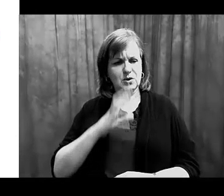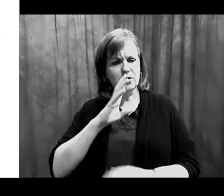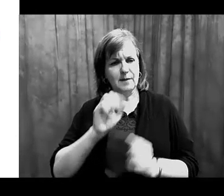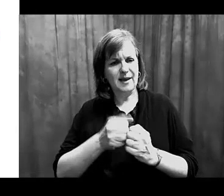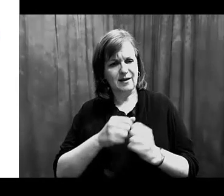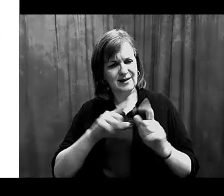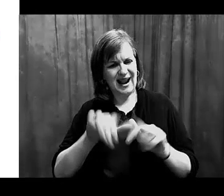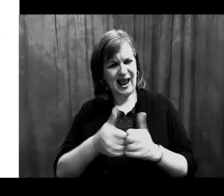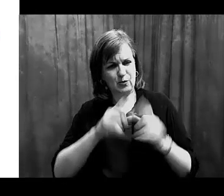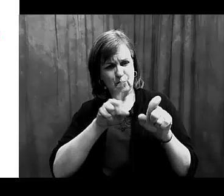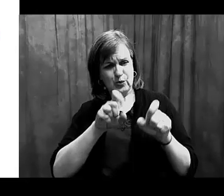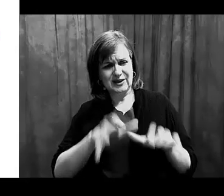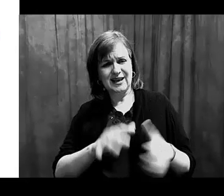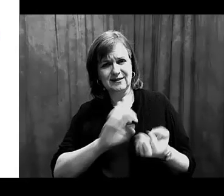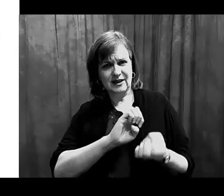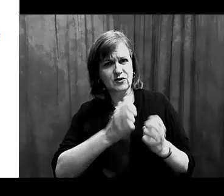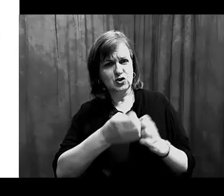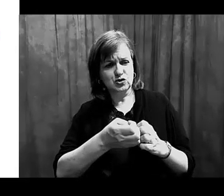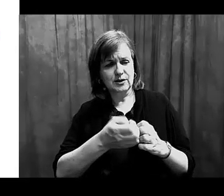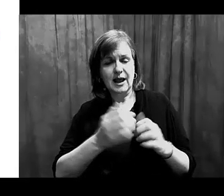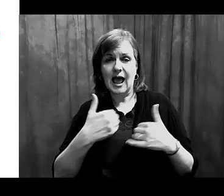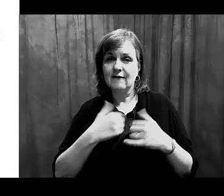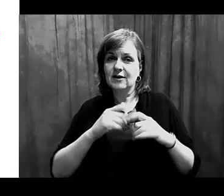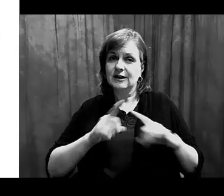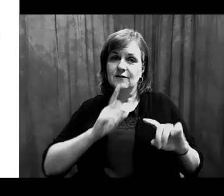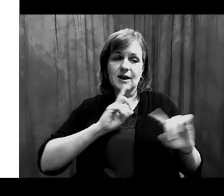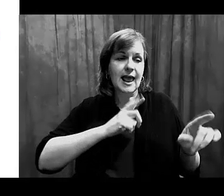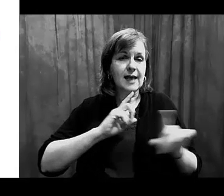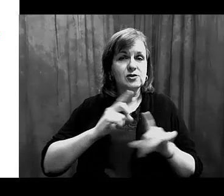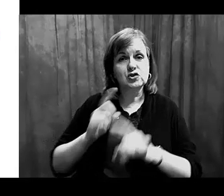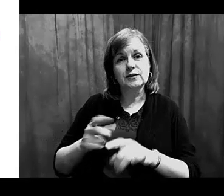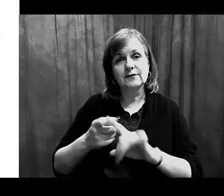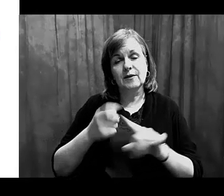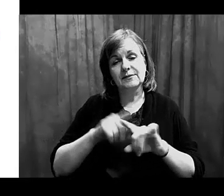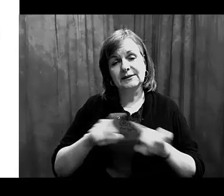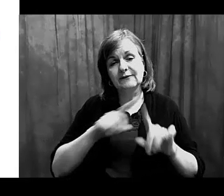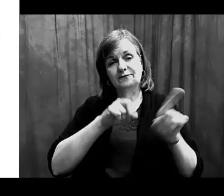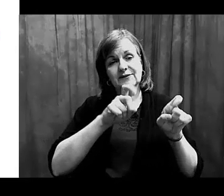and we can talk about how it is tested and how we have different answers